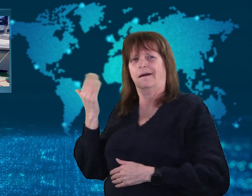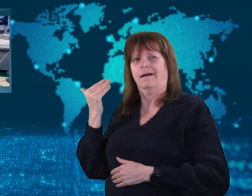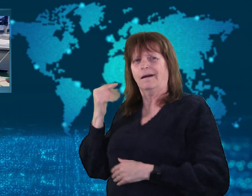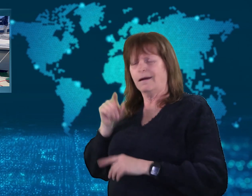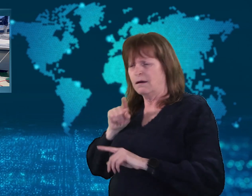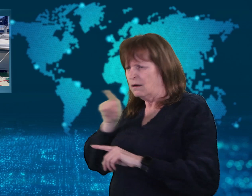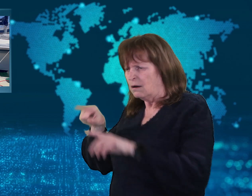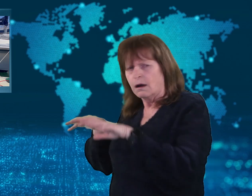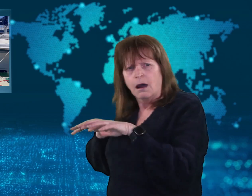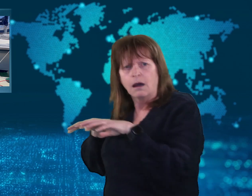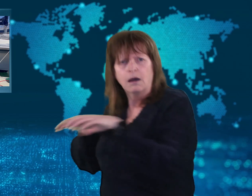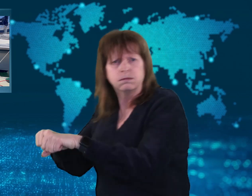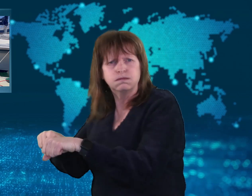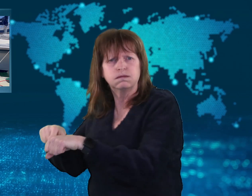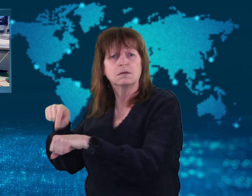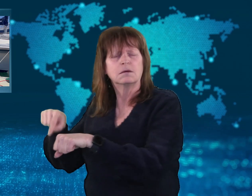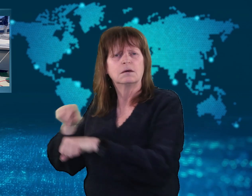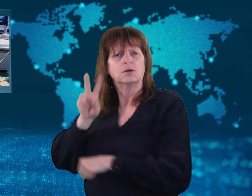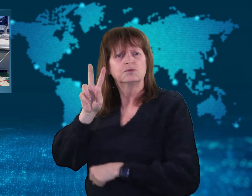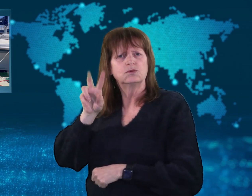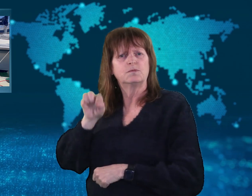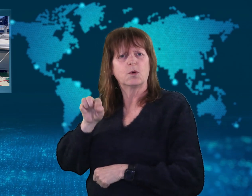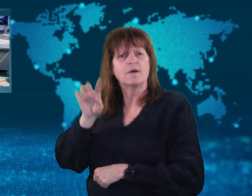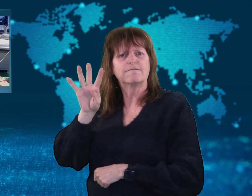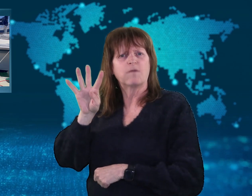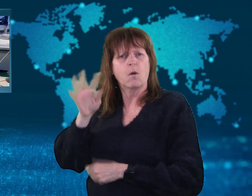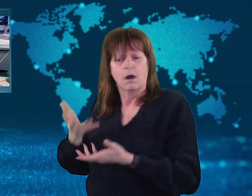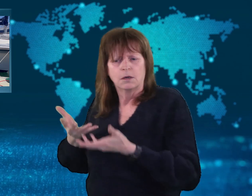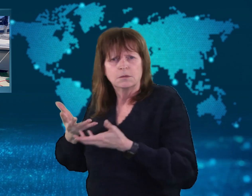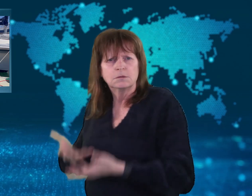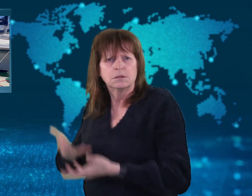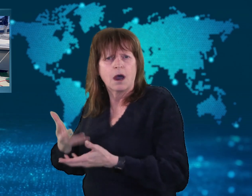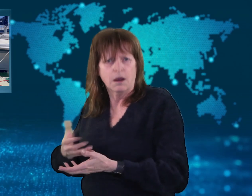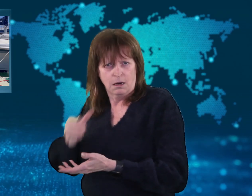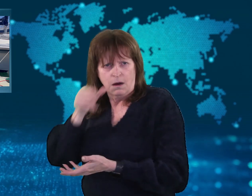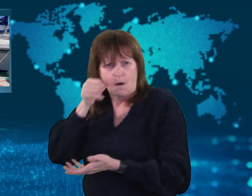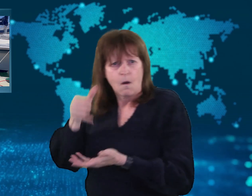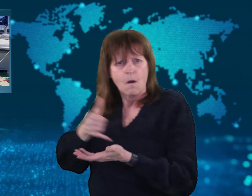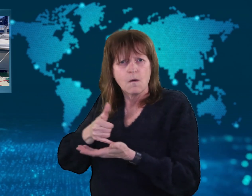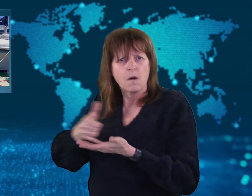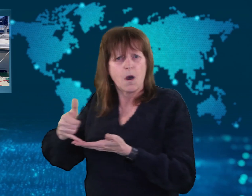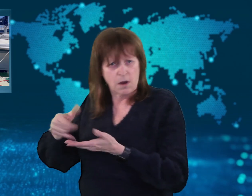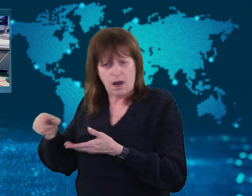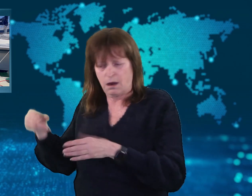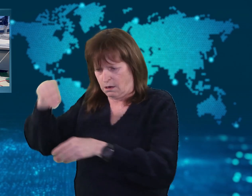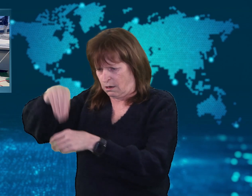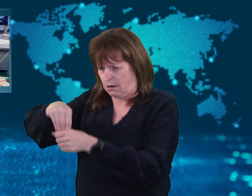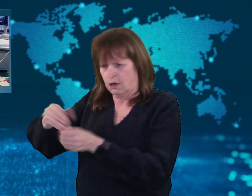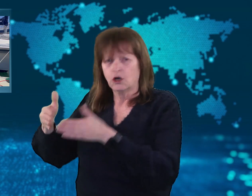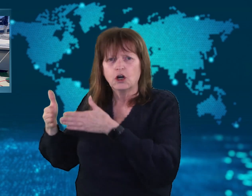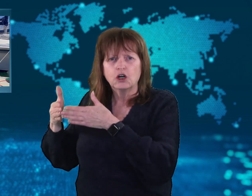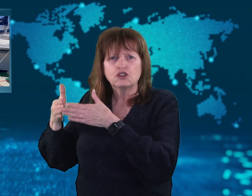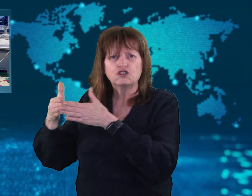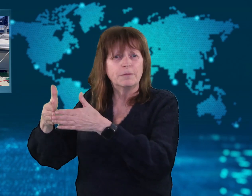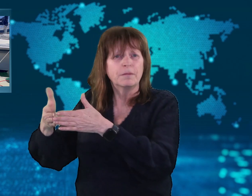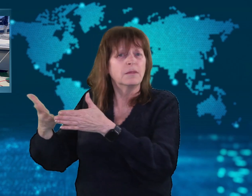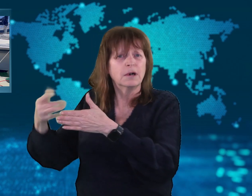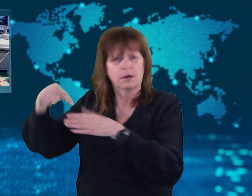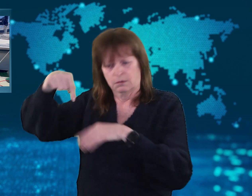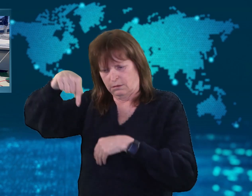and seized 2.4 tons of cocaine that was on a ship off